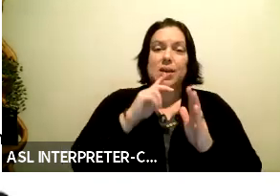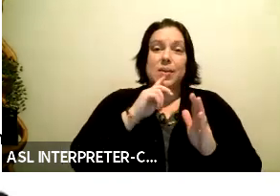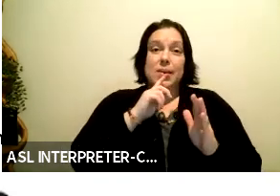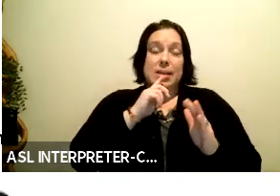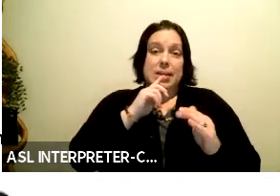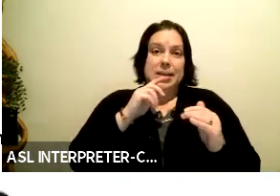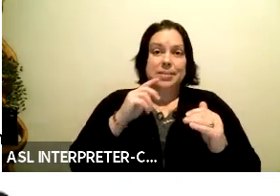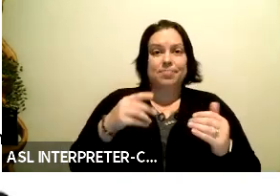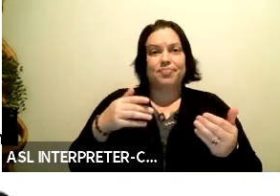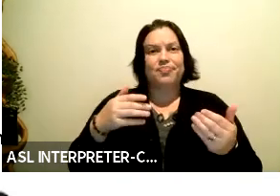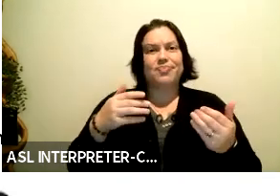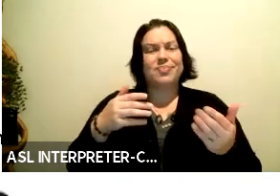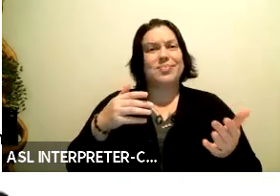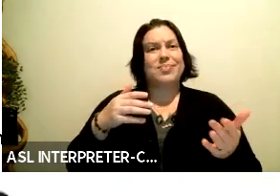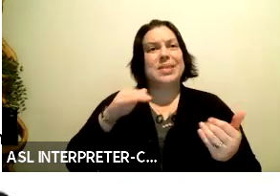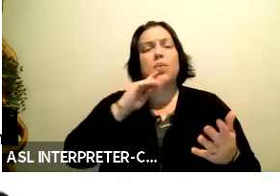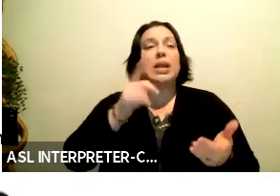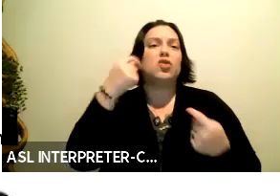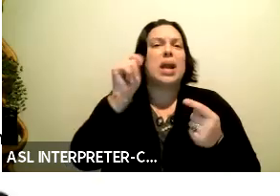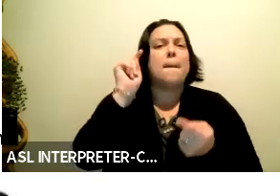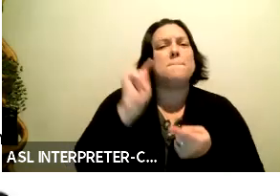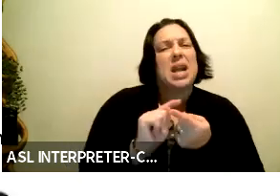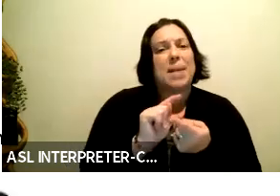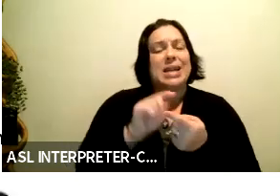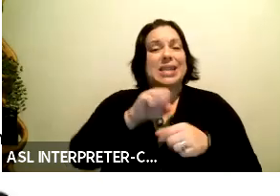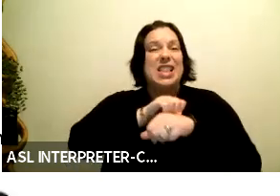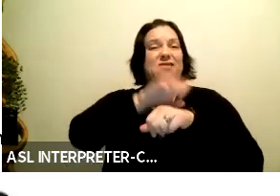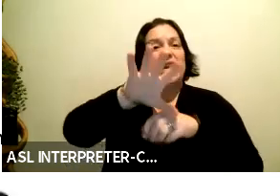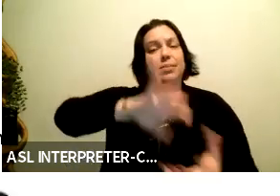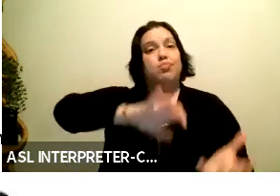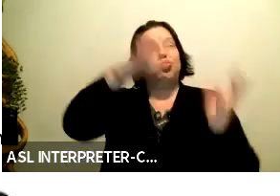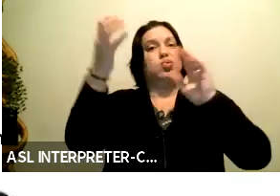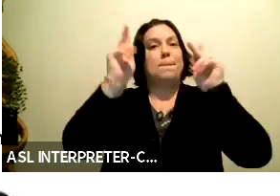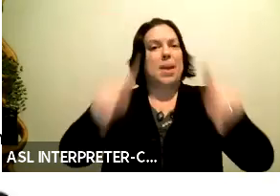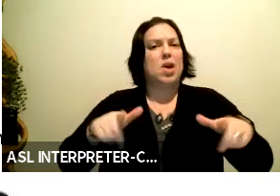to the lives of people in our community. We don't respond to hurricanes that just